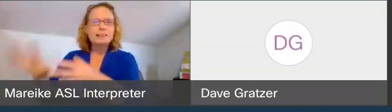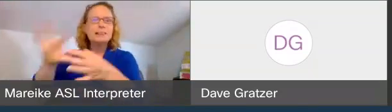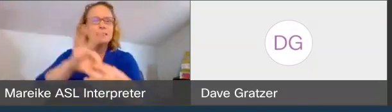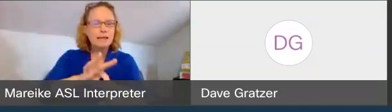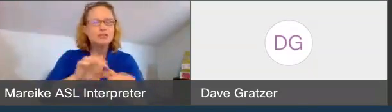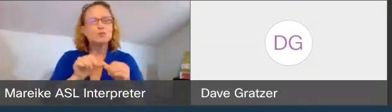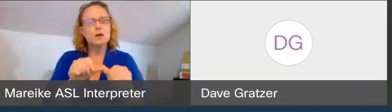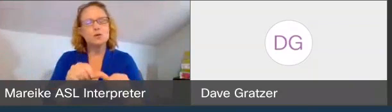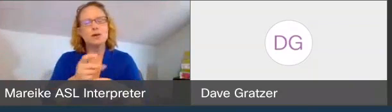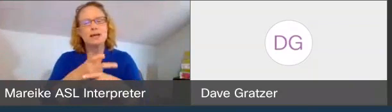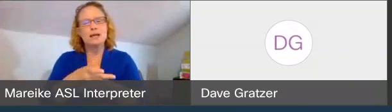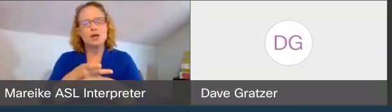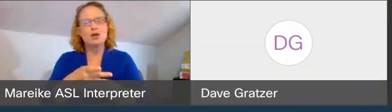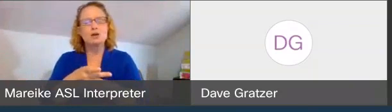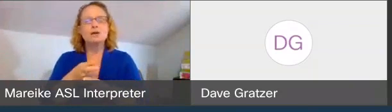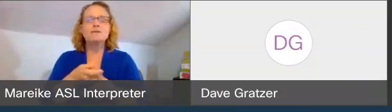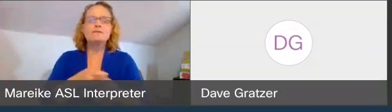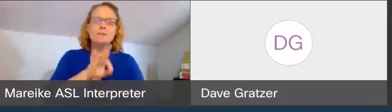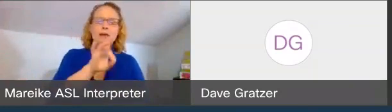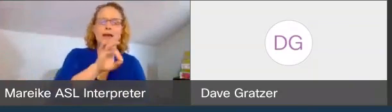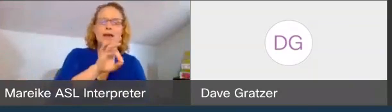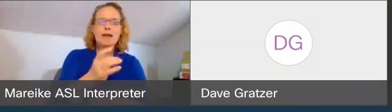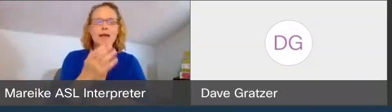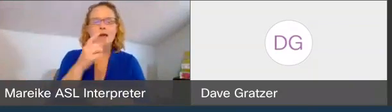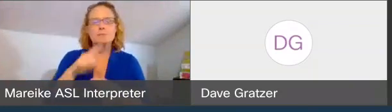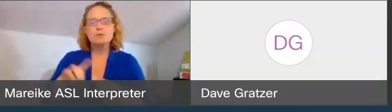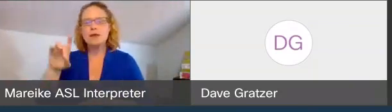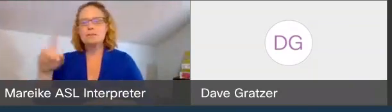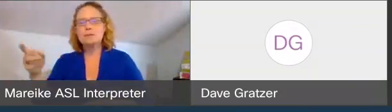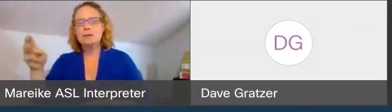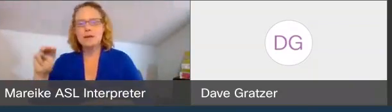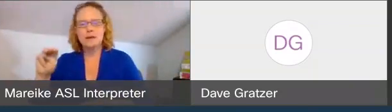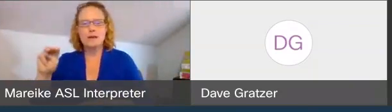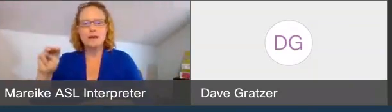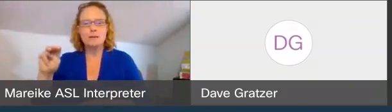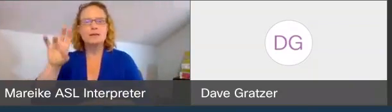They operate from 8:00 AM to 8:00 PM, seven days a week, and they can respond usually I think the